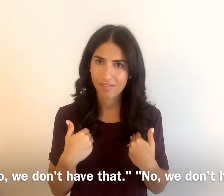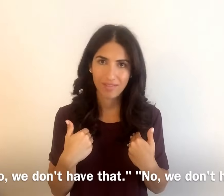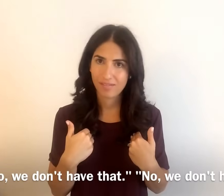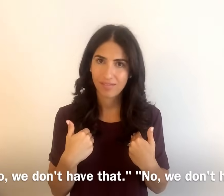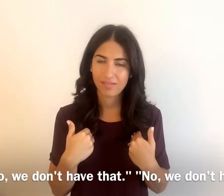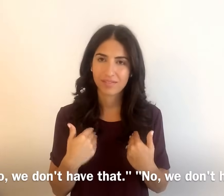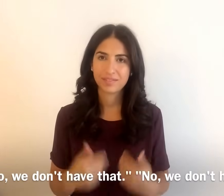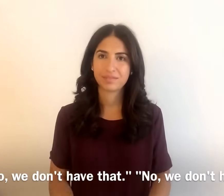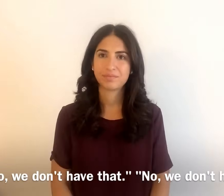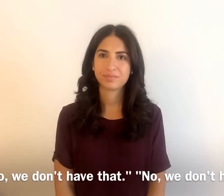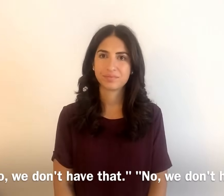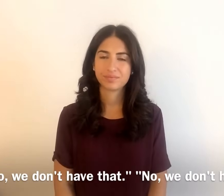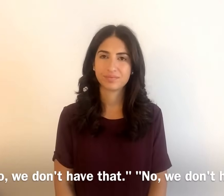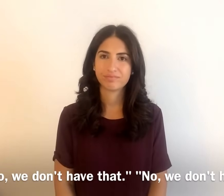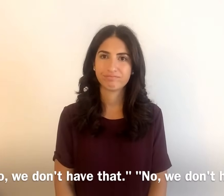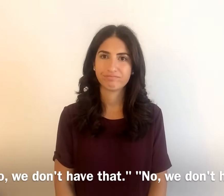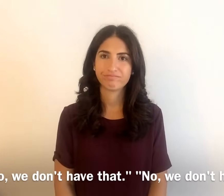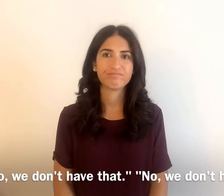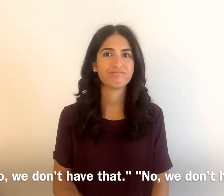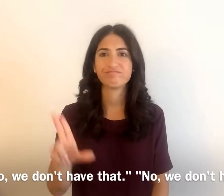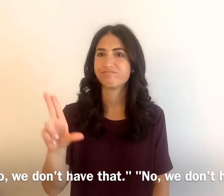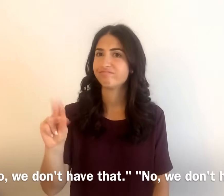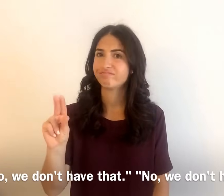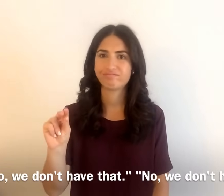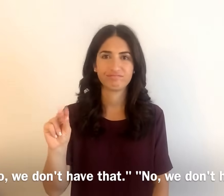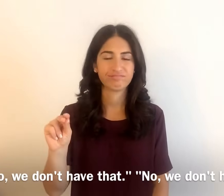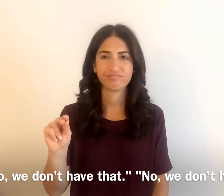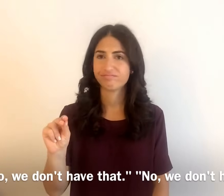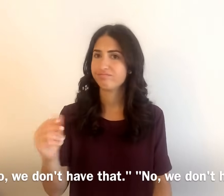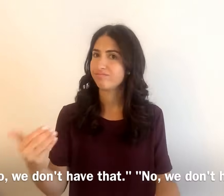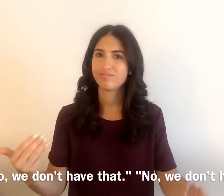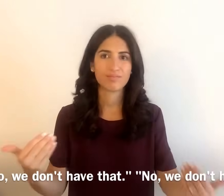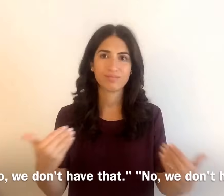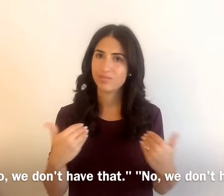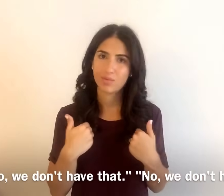and again shaking your head indicates "NOT have"-- "no don't have it"